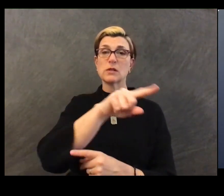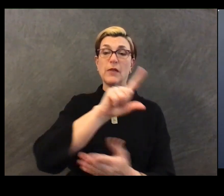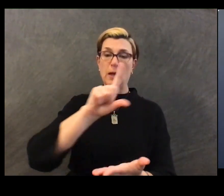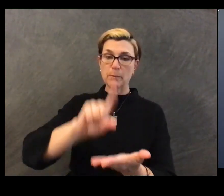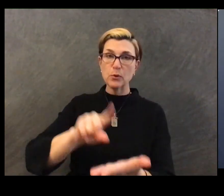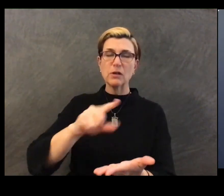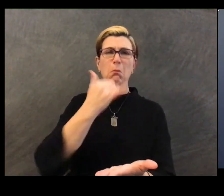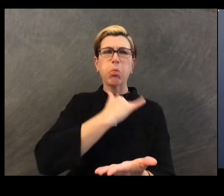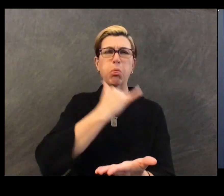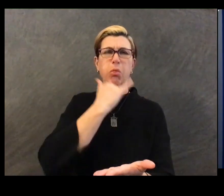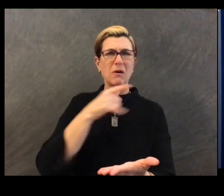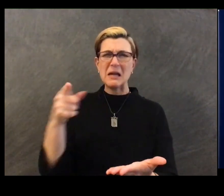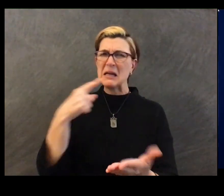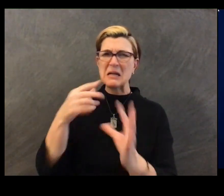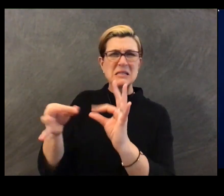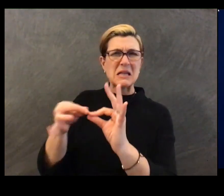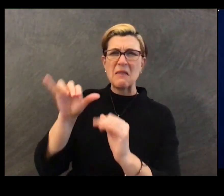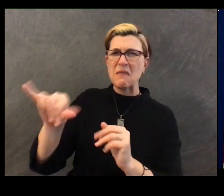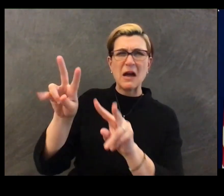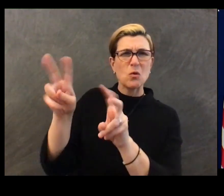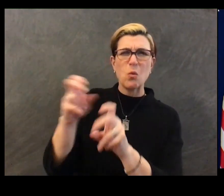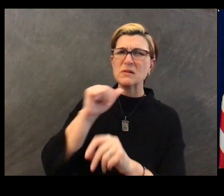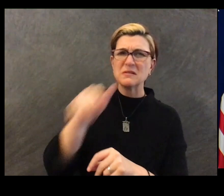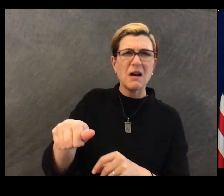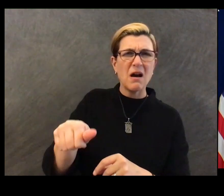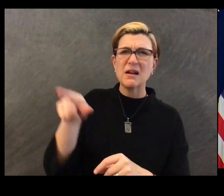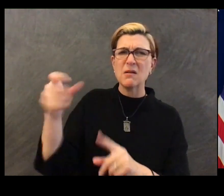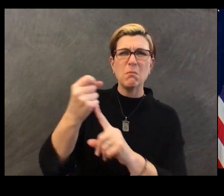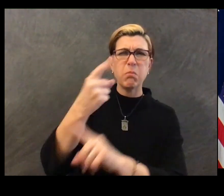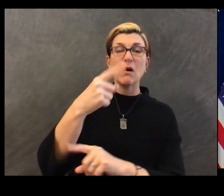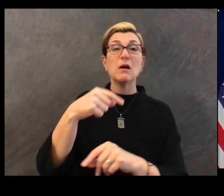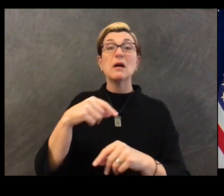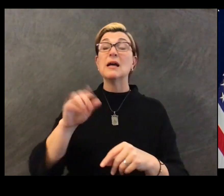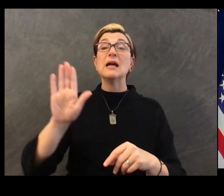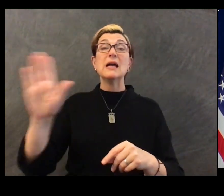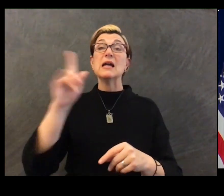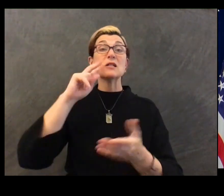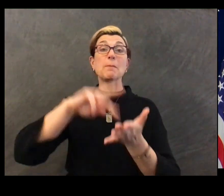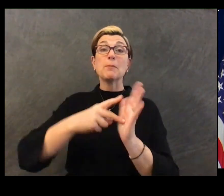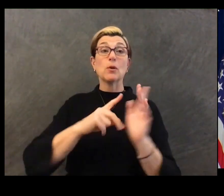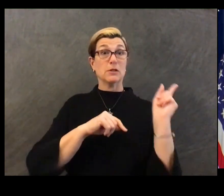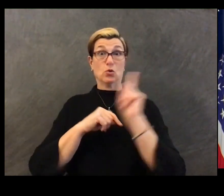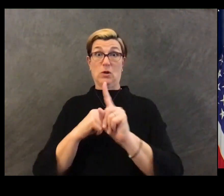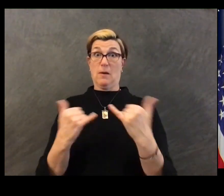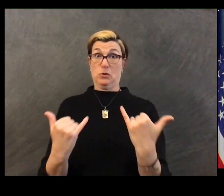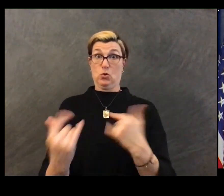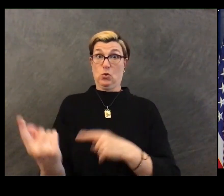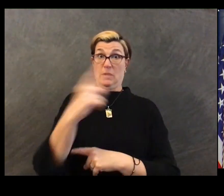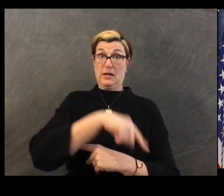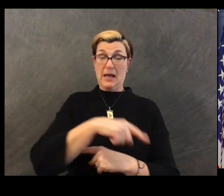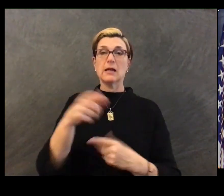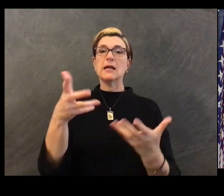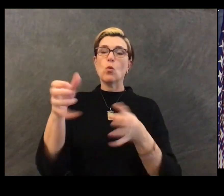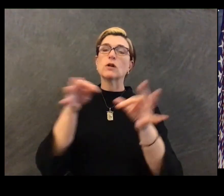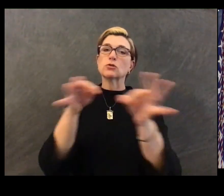didn't talk about that and his whole purpose in making a statement was to get a flu shot so that next fall we don't have such a